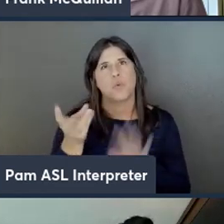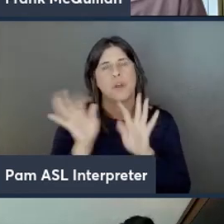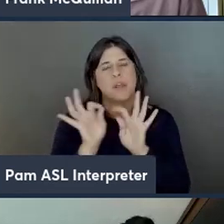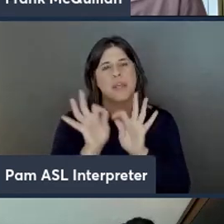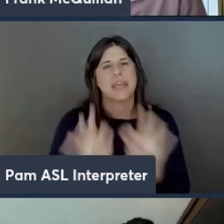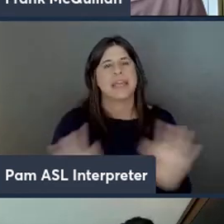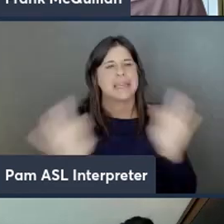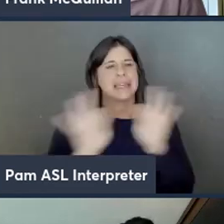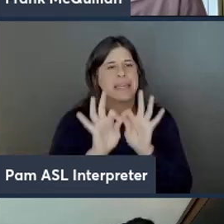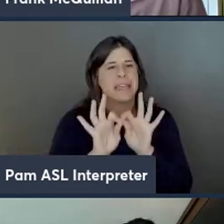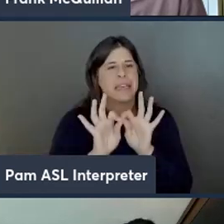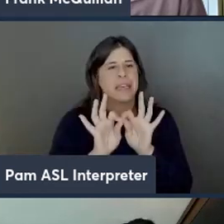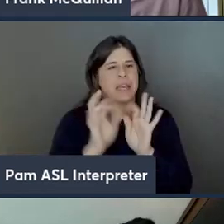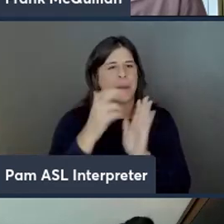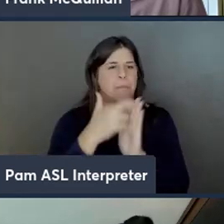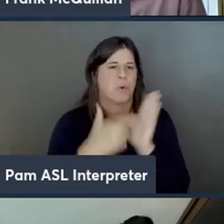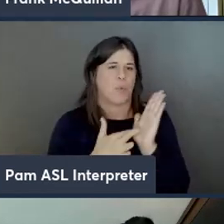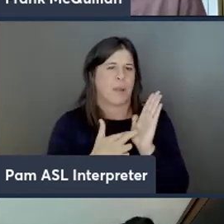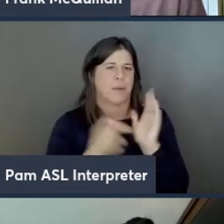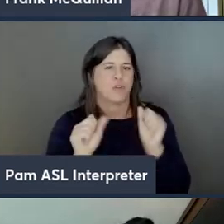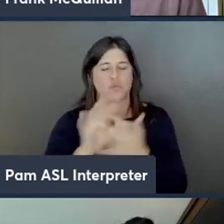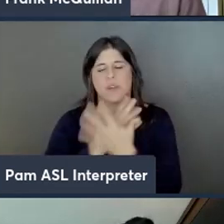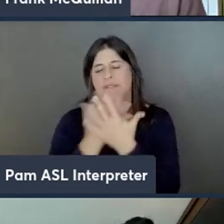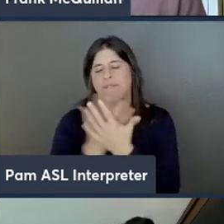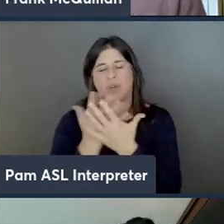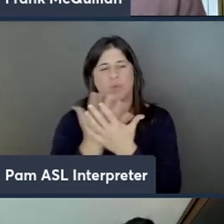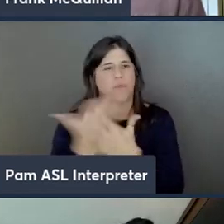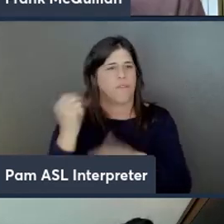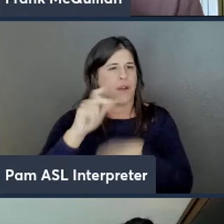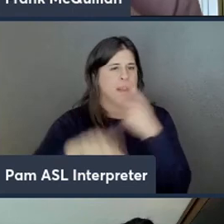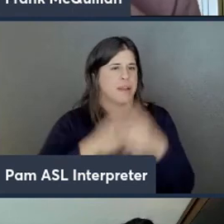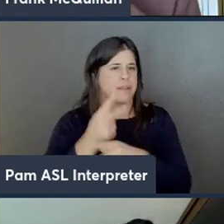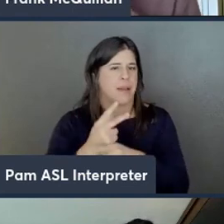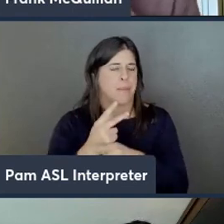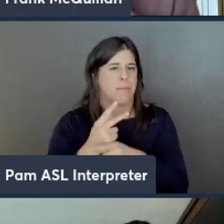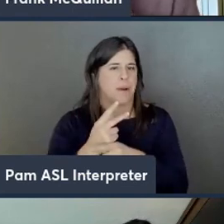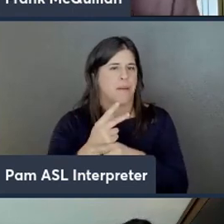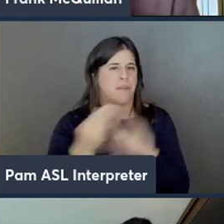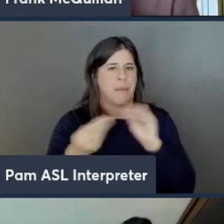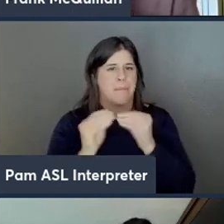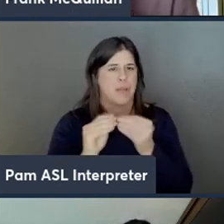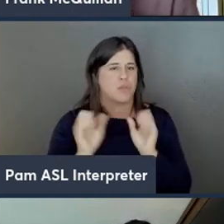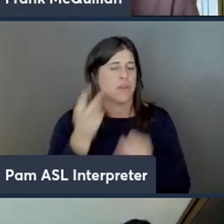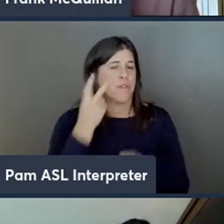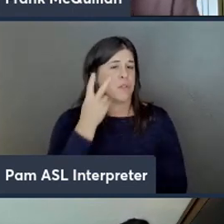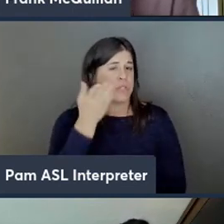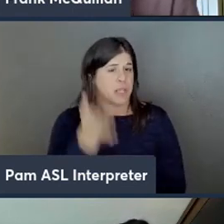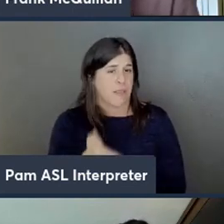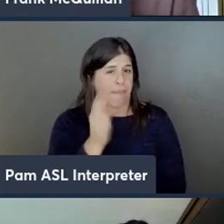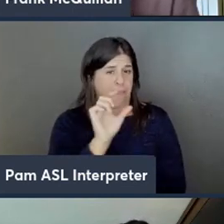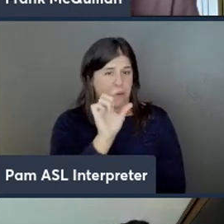that allow you to filter for any type of metrics. So if you see here if you're familiar with EventBridge,